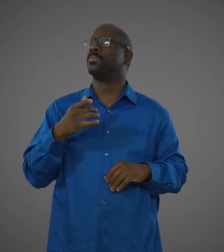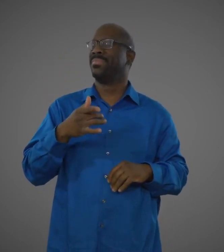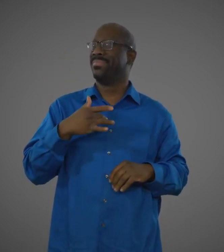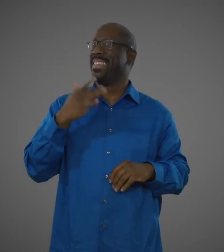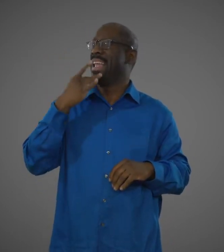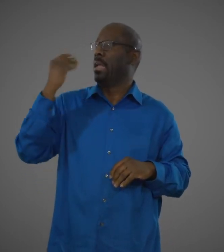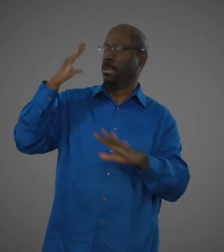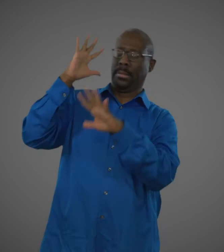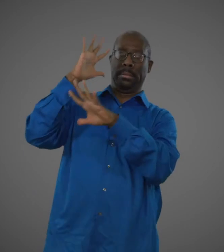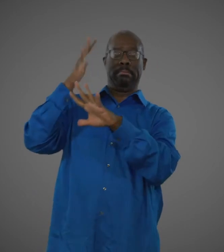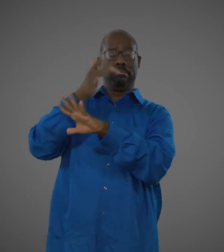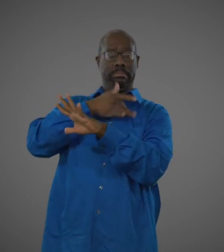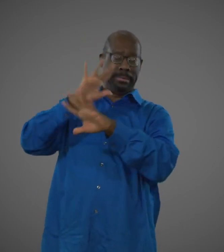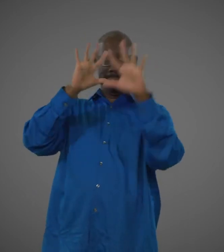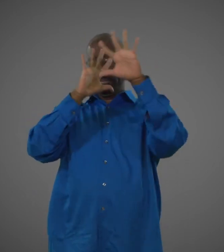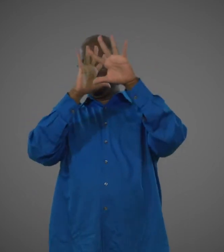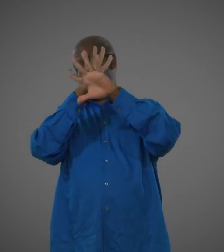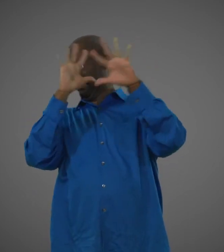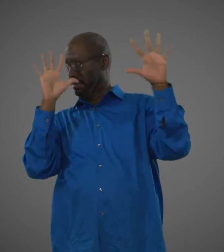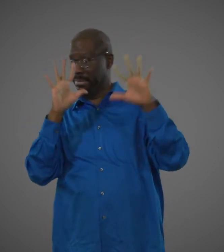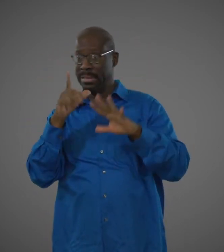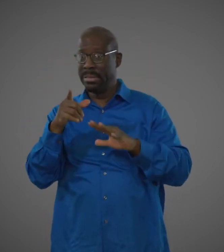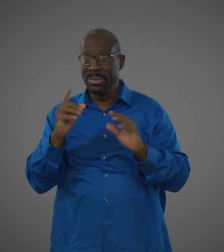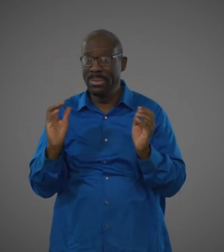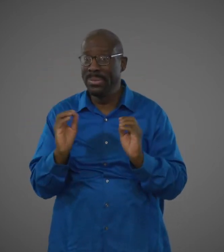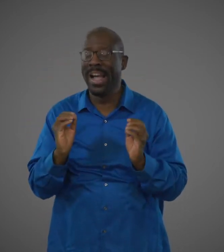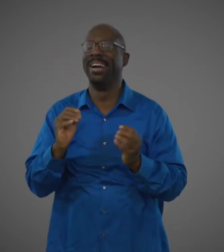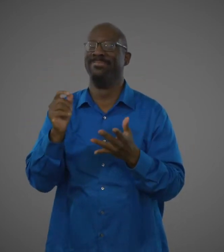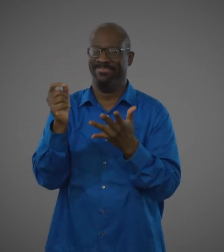If lights don't seem too bright and are not bothering you.